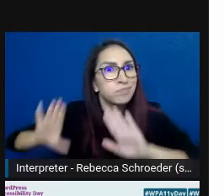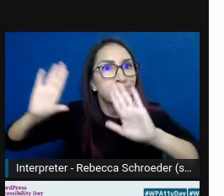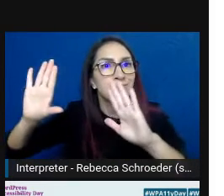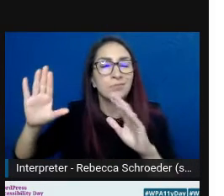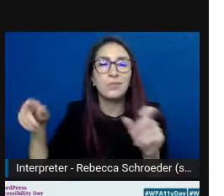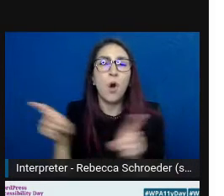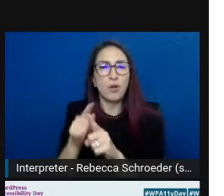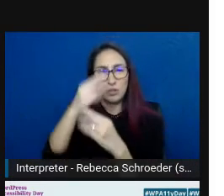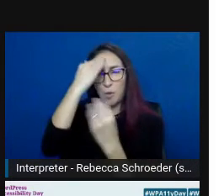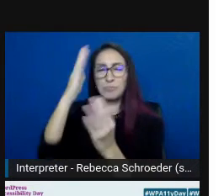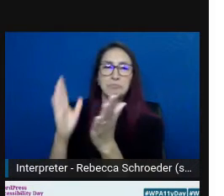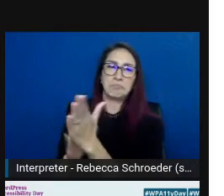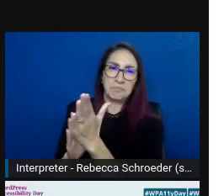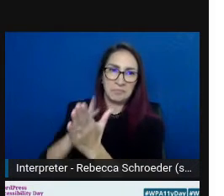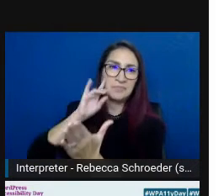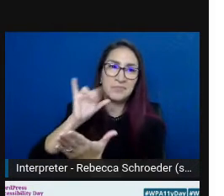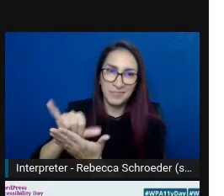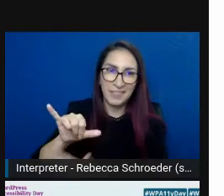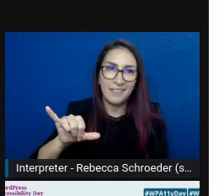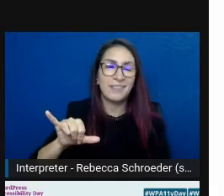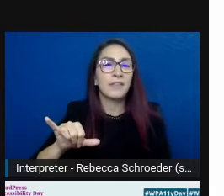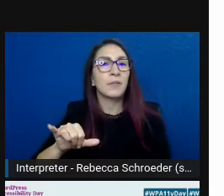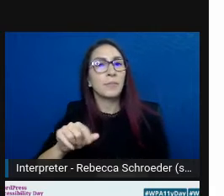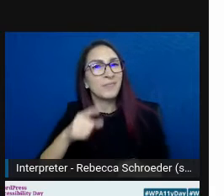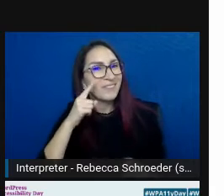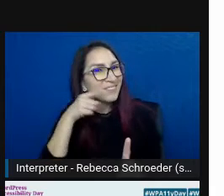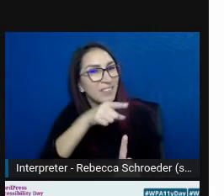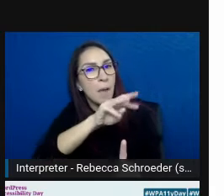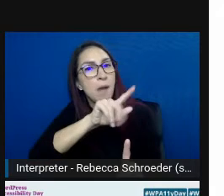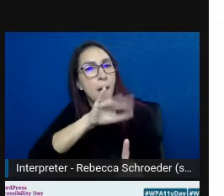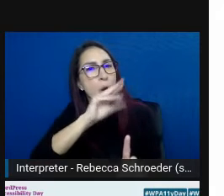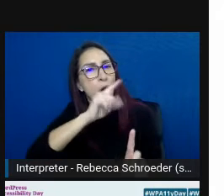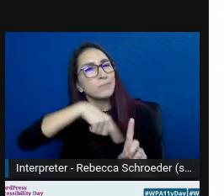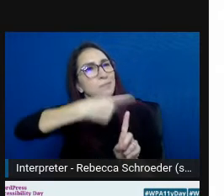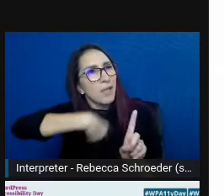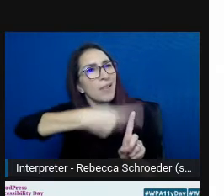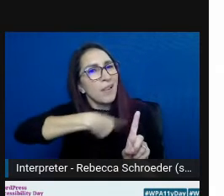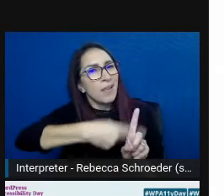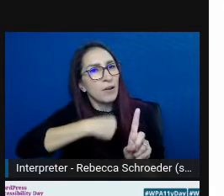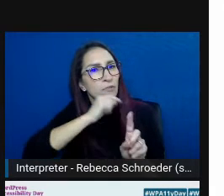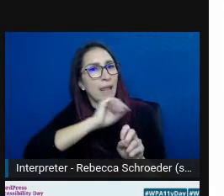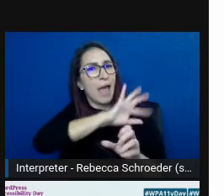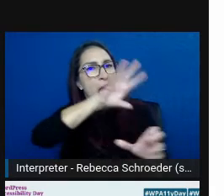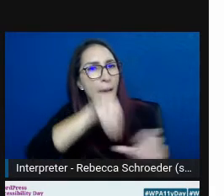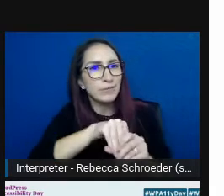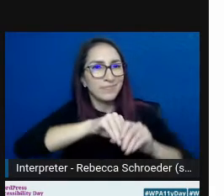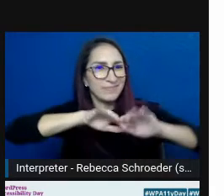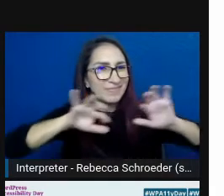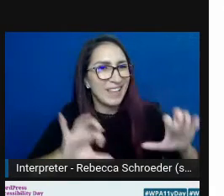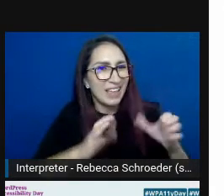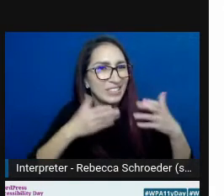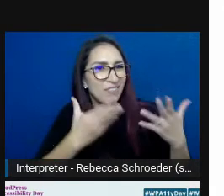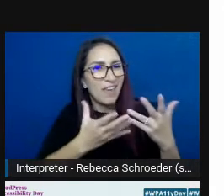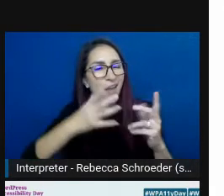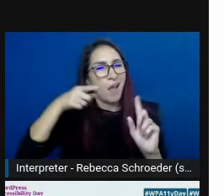but for several months I was really active there and, talking about accessibility in the forums, helping people out